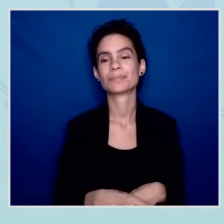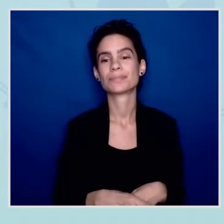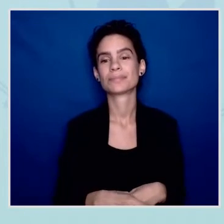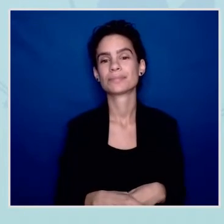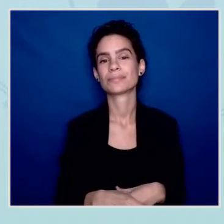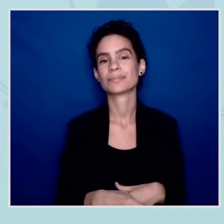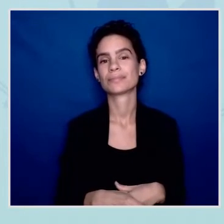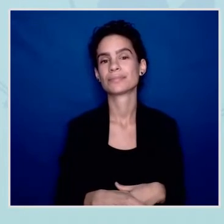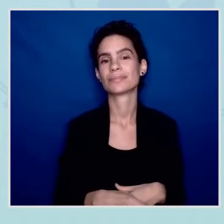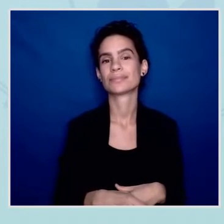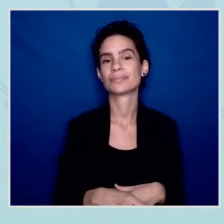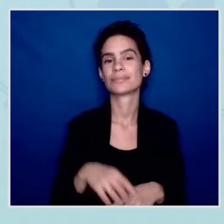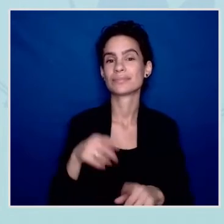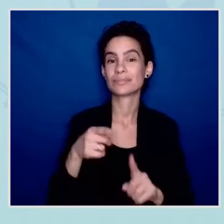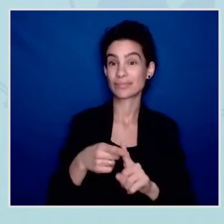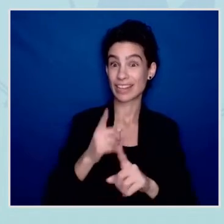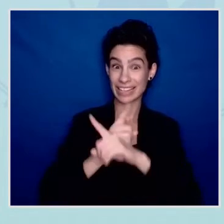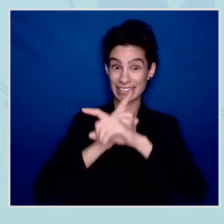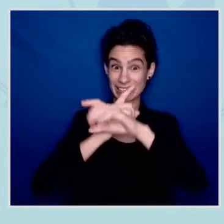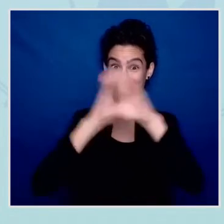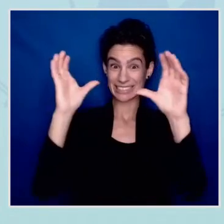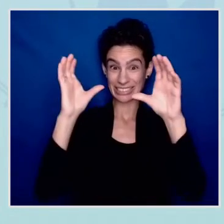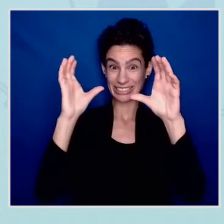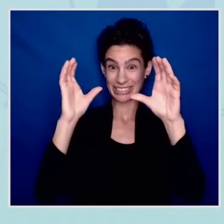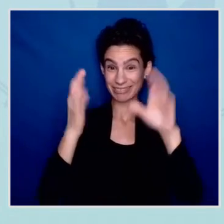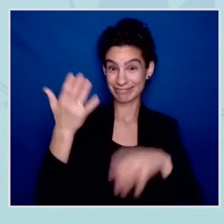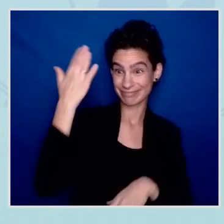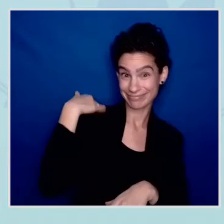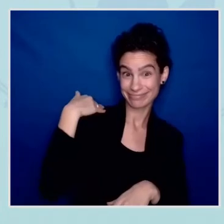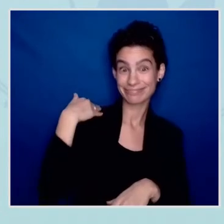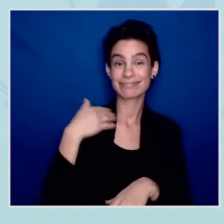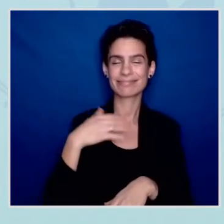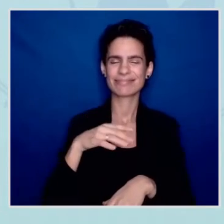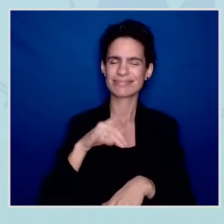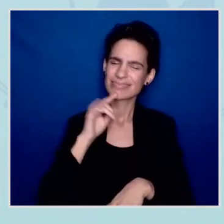, AND WE SPARKED OTHERS TO HIRE